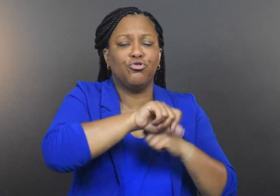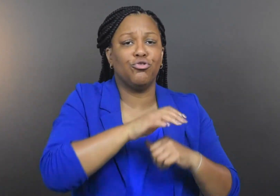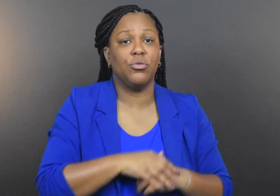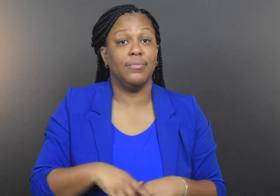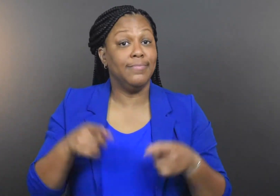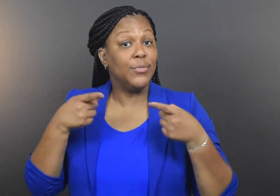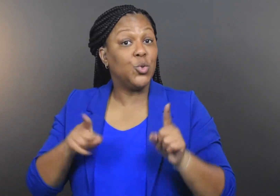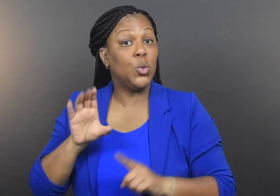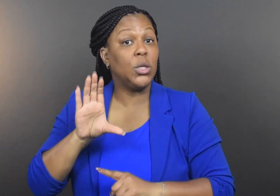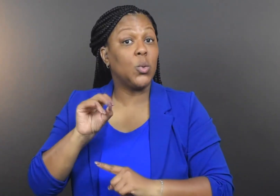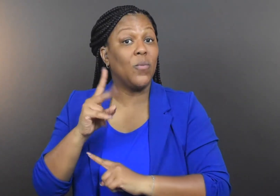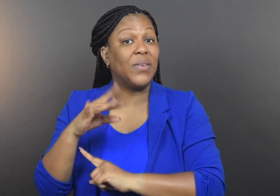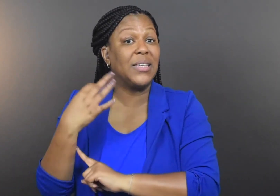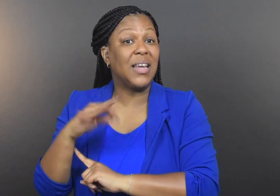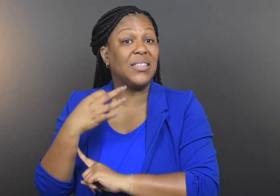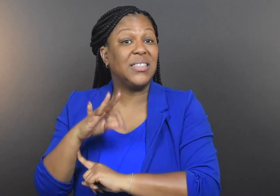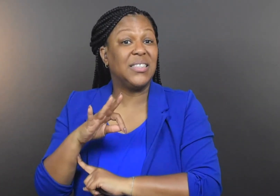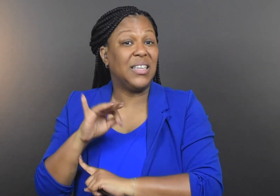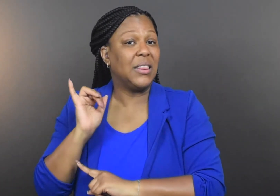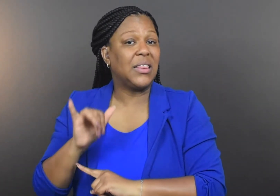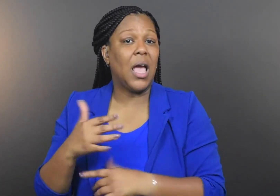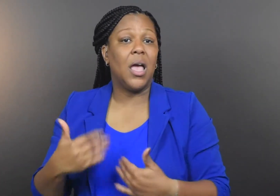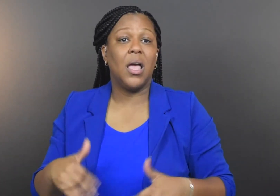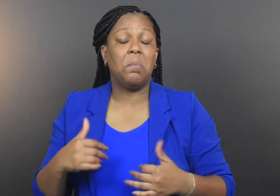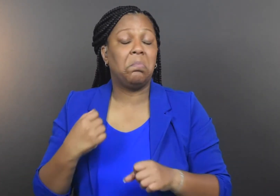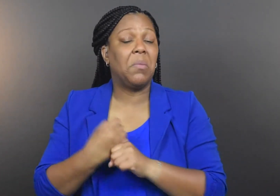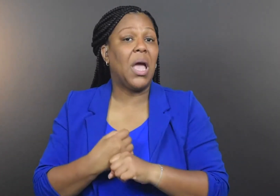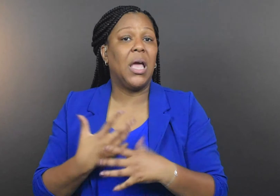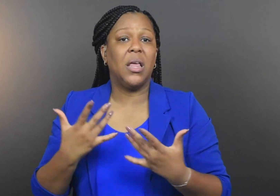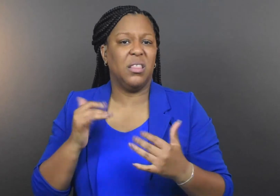During COVID-19, this made it more challenging for infected